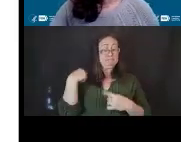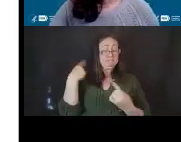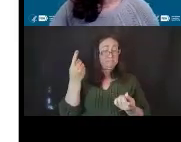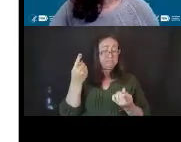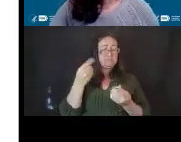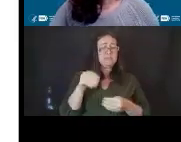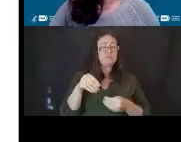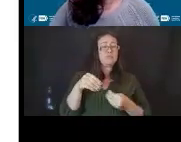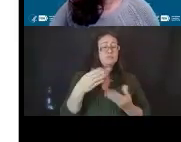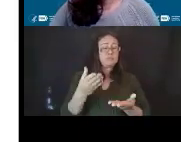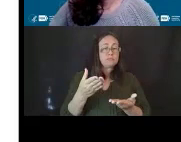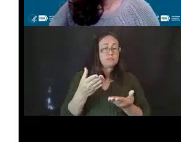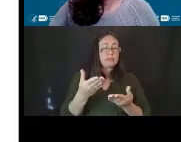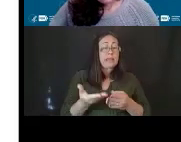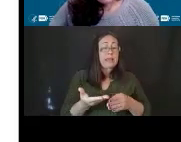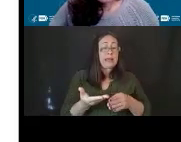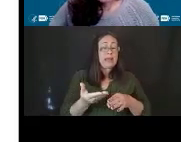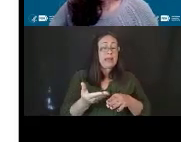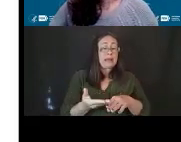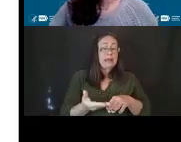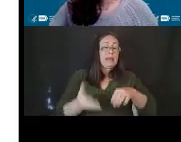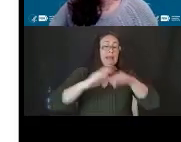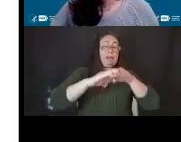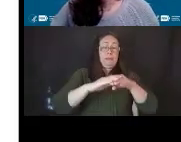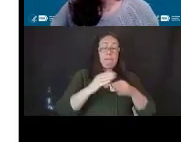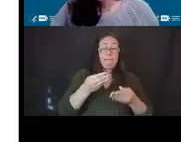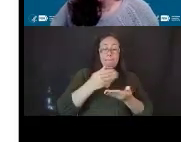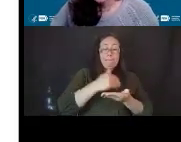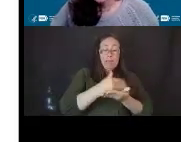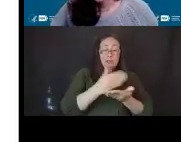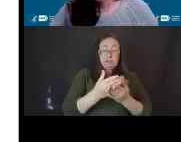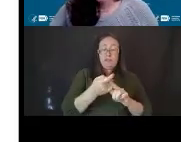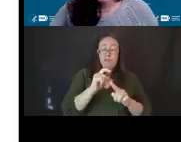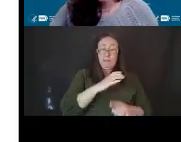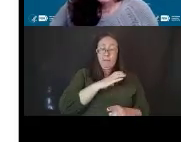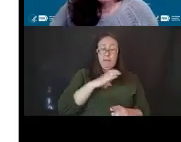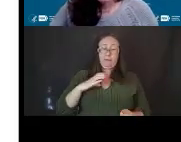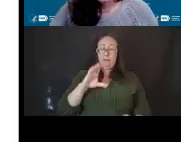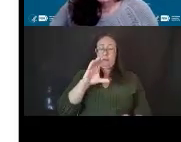who have R01s in particular,